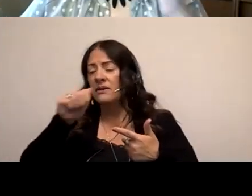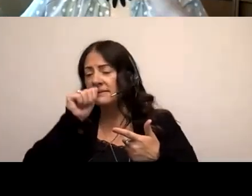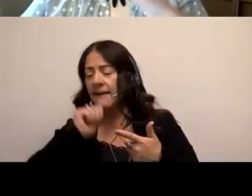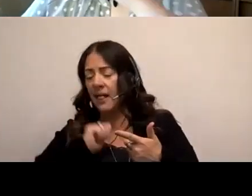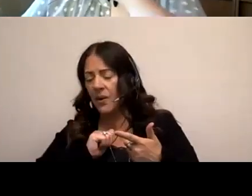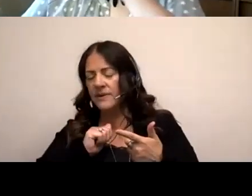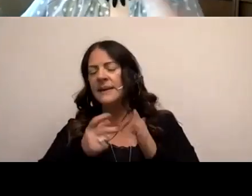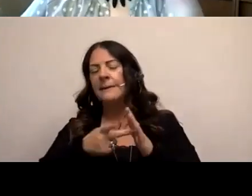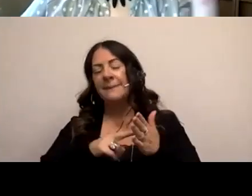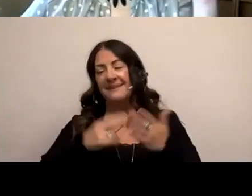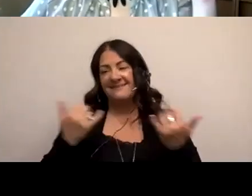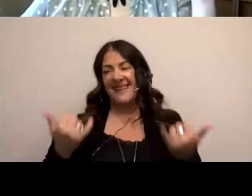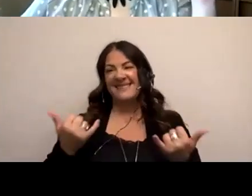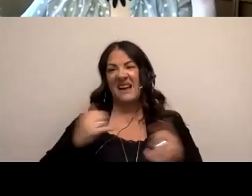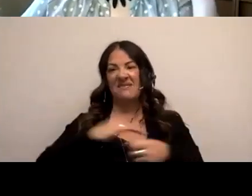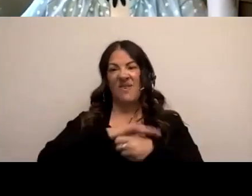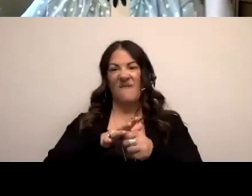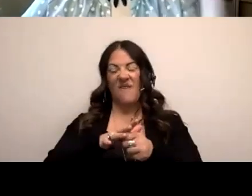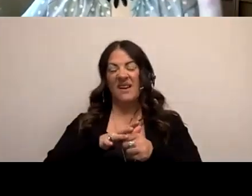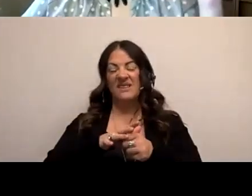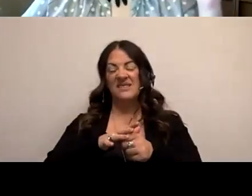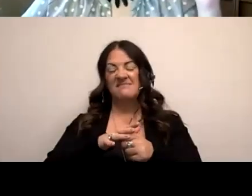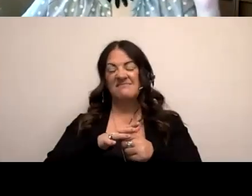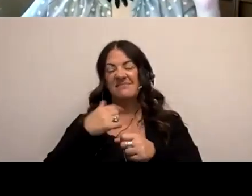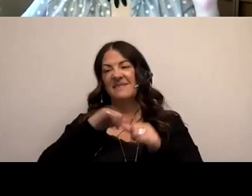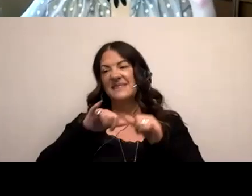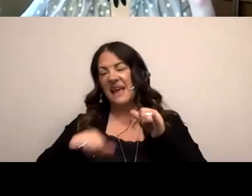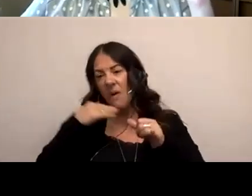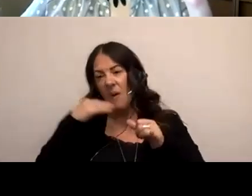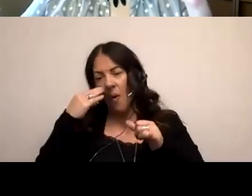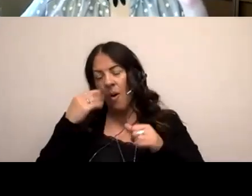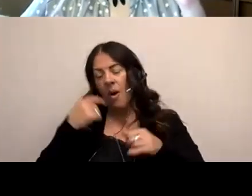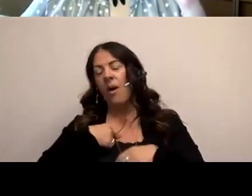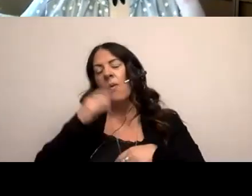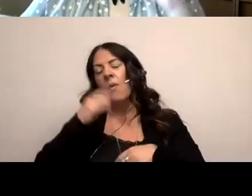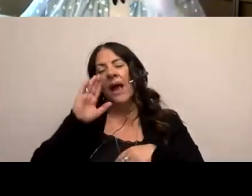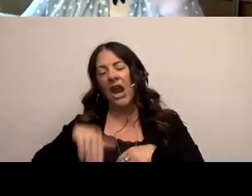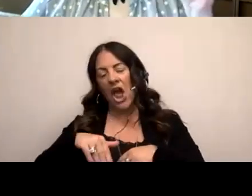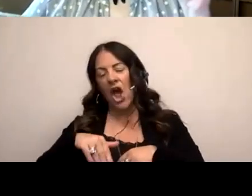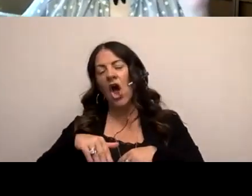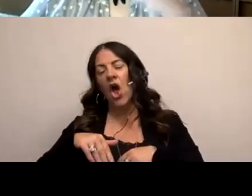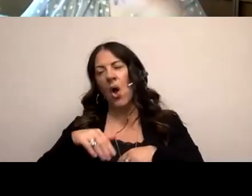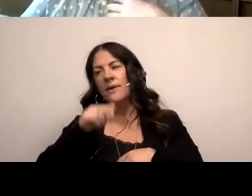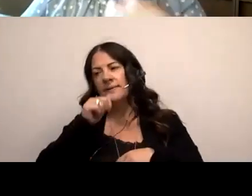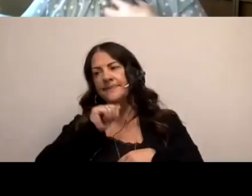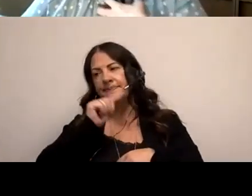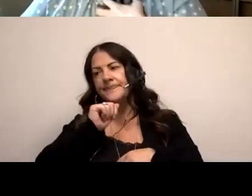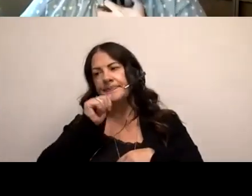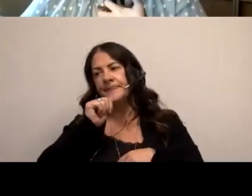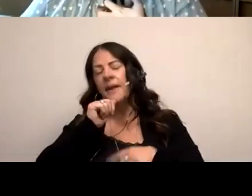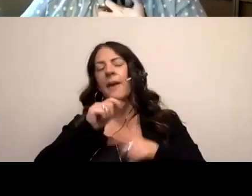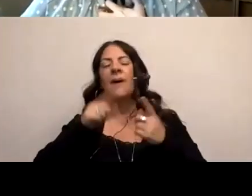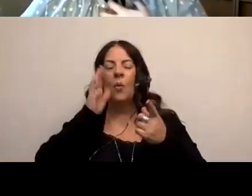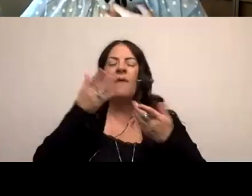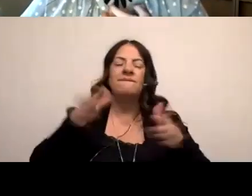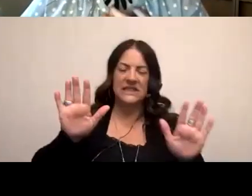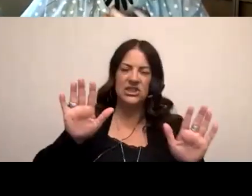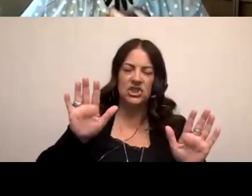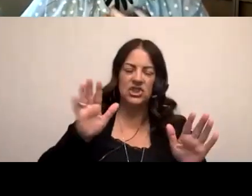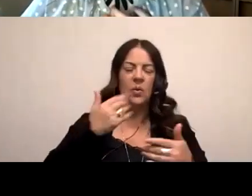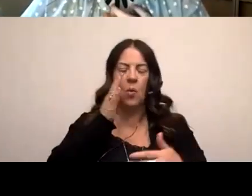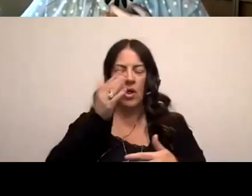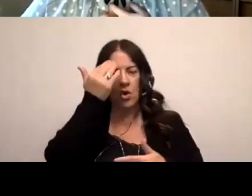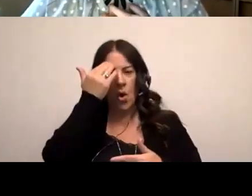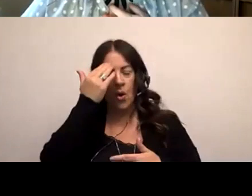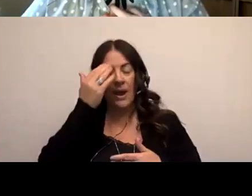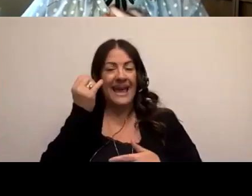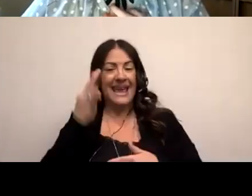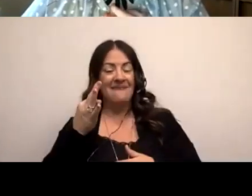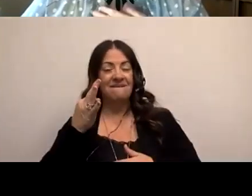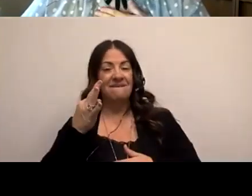BETTER. IF I WAS TO BE LEFT TO MY OWN DEVICES AS A CHILD I I WOULD REALLY, REALLY STRUGGLE